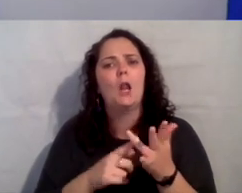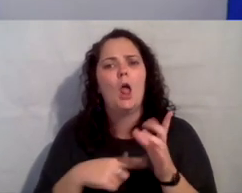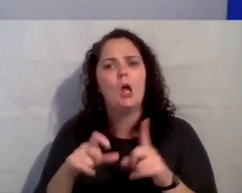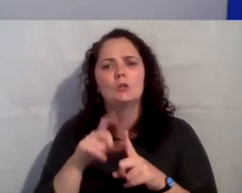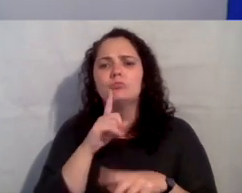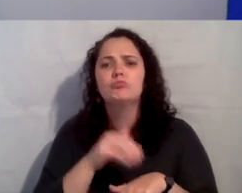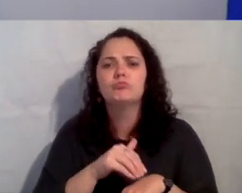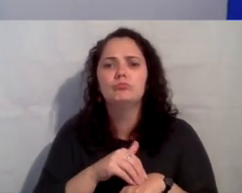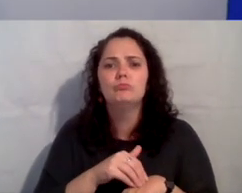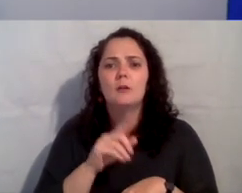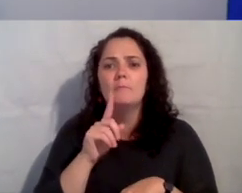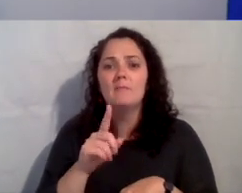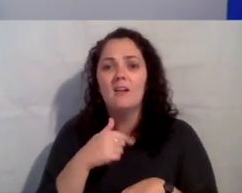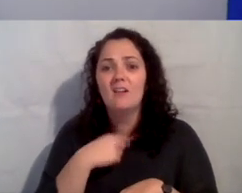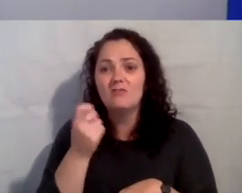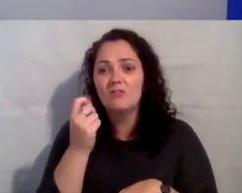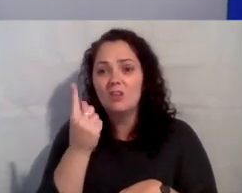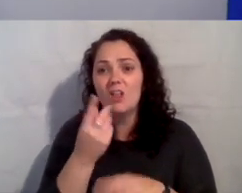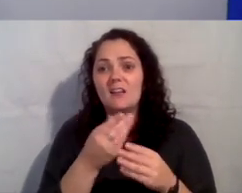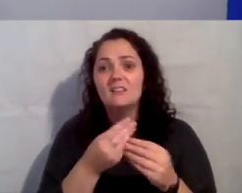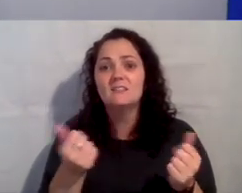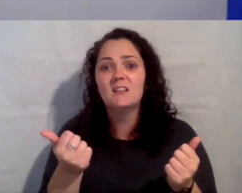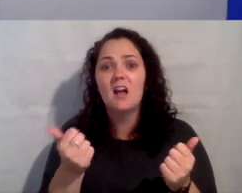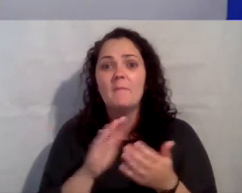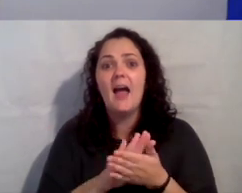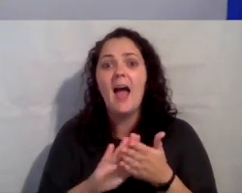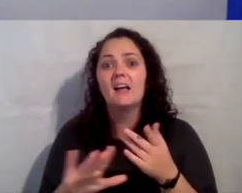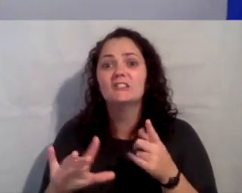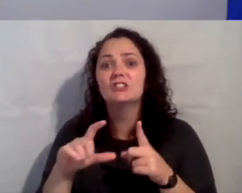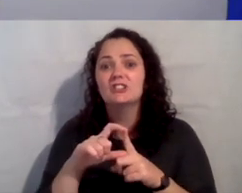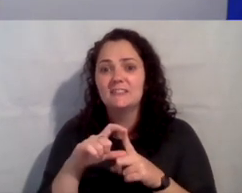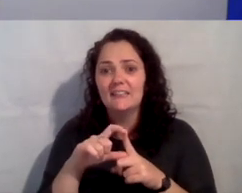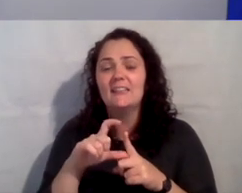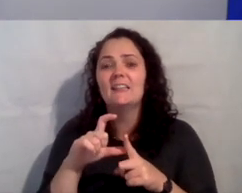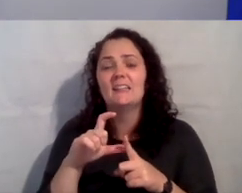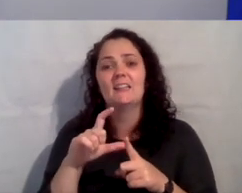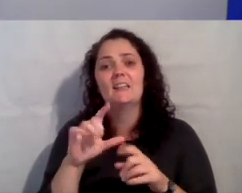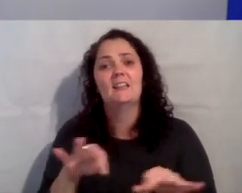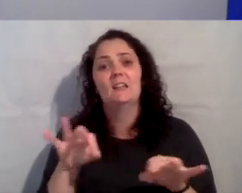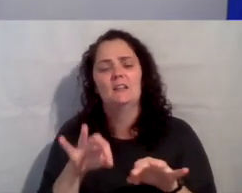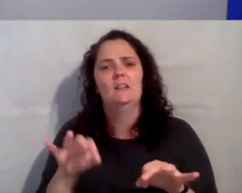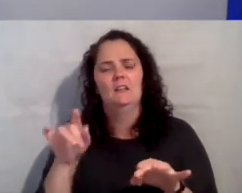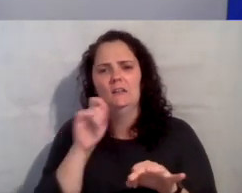doing it in high def actually made on some people's devices the image get a little bit squashed, it got squashed into a 4:3 format